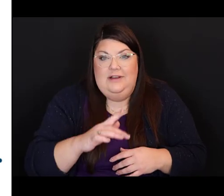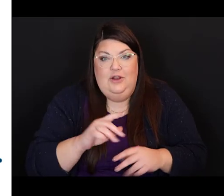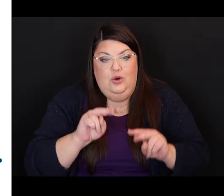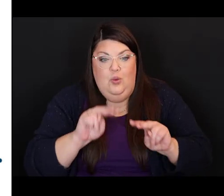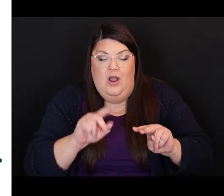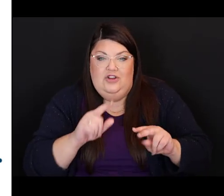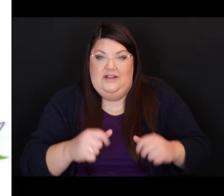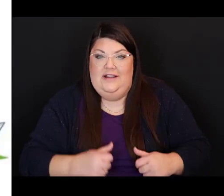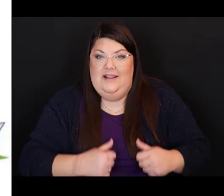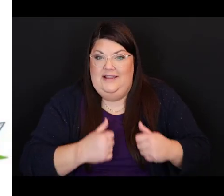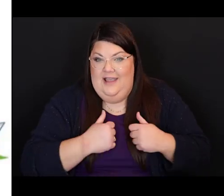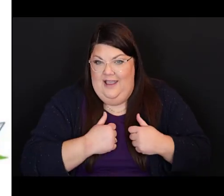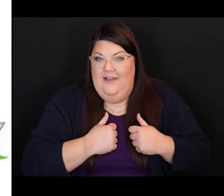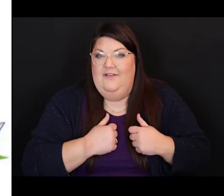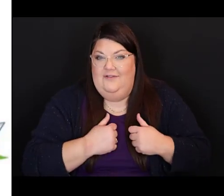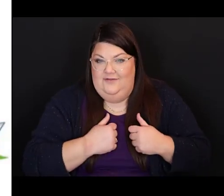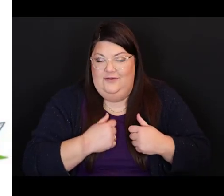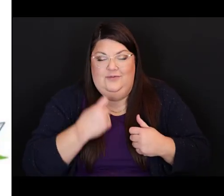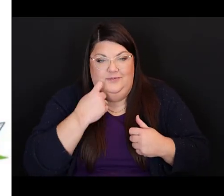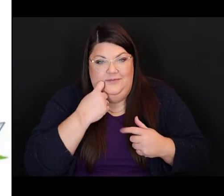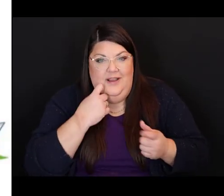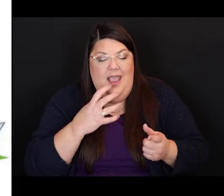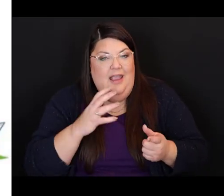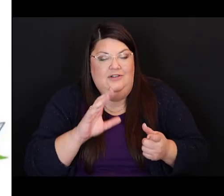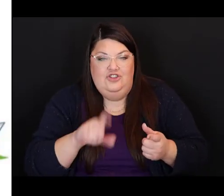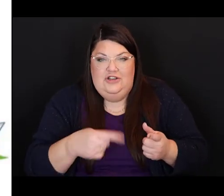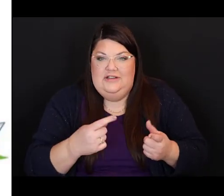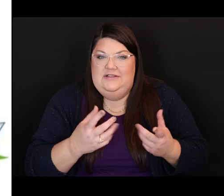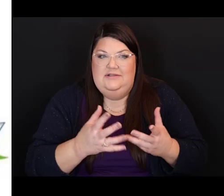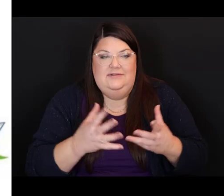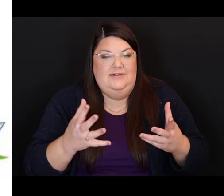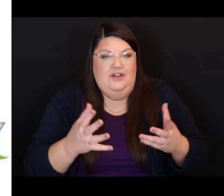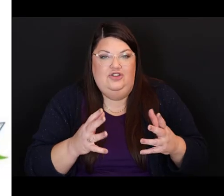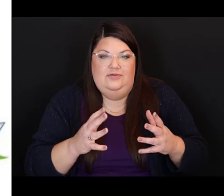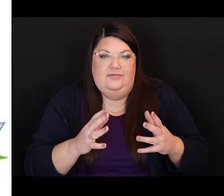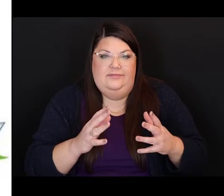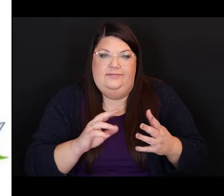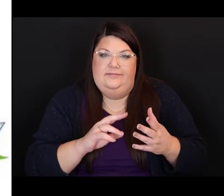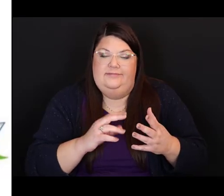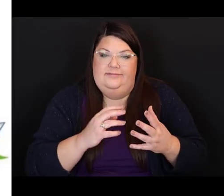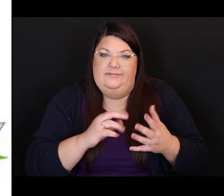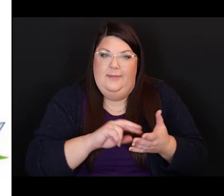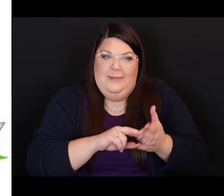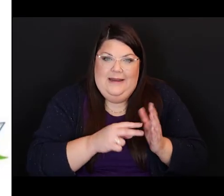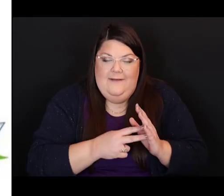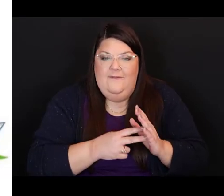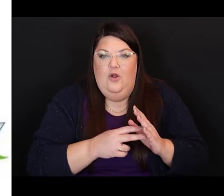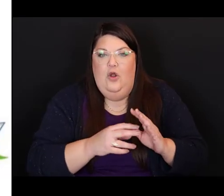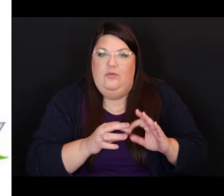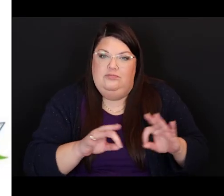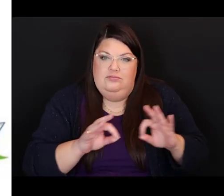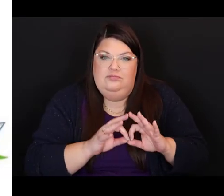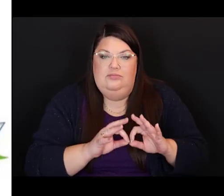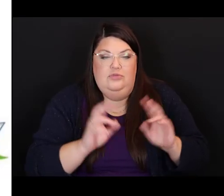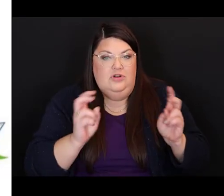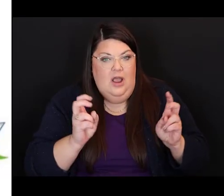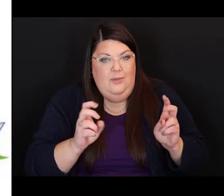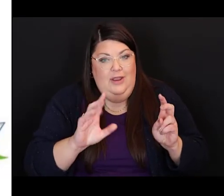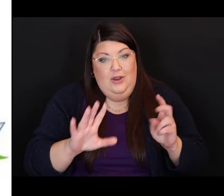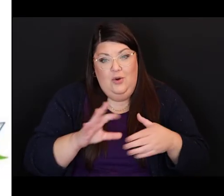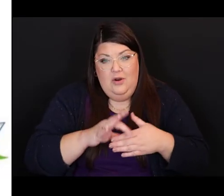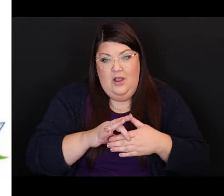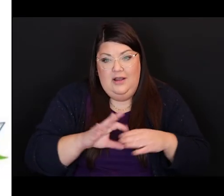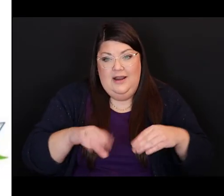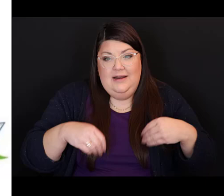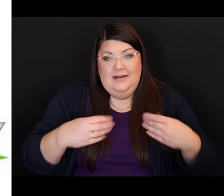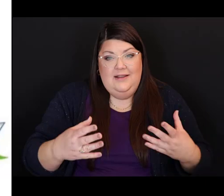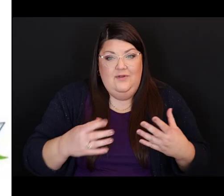live at CSAVR and it was just such a meaningful topic, the content delivery was amazing, and it